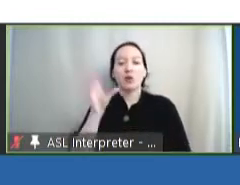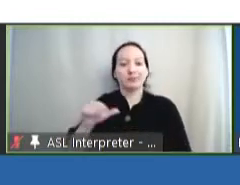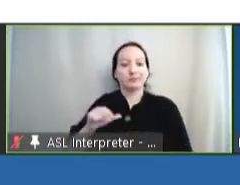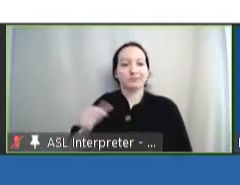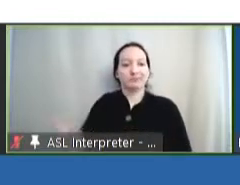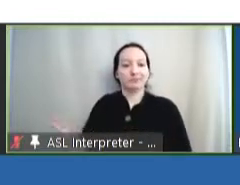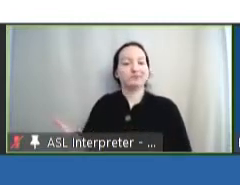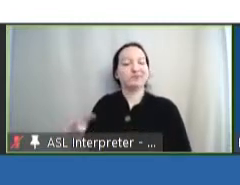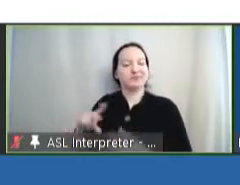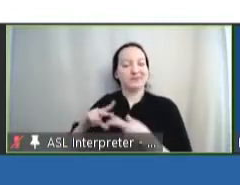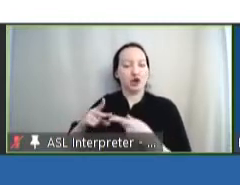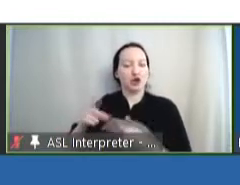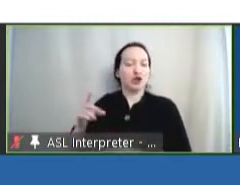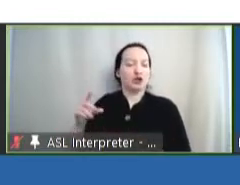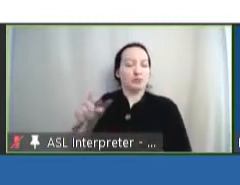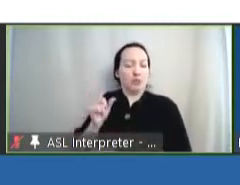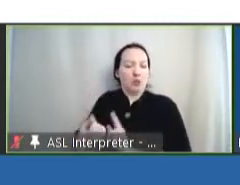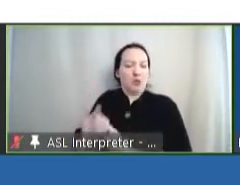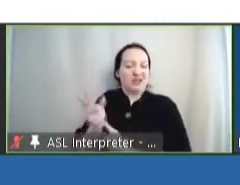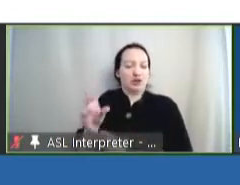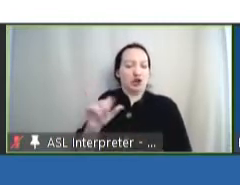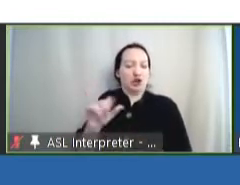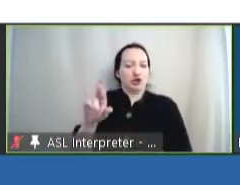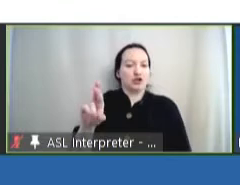second to Dr. Sampson for the presentation, but I just want to give a little context.